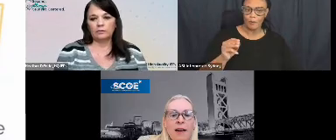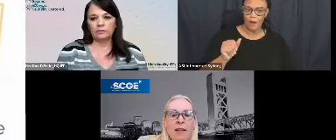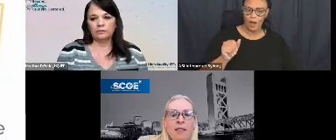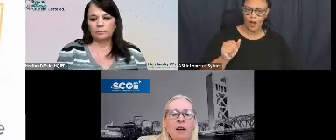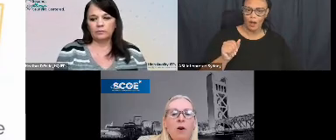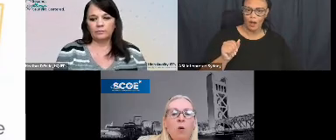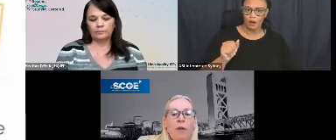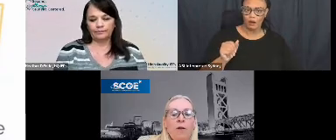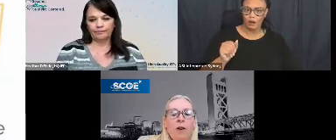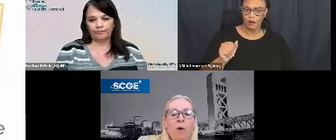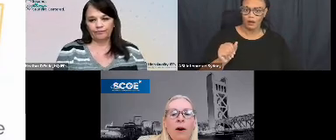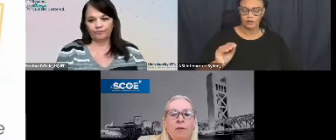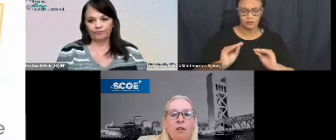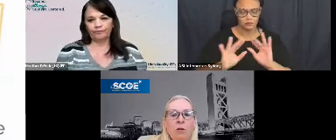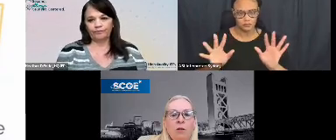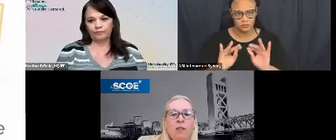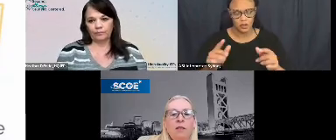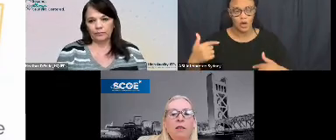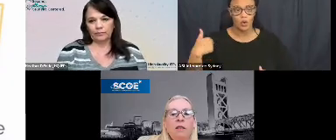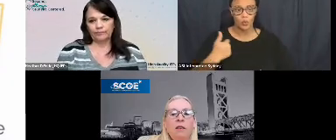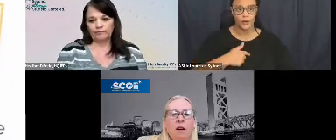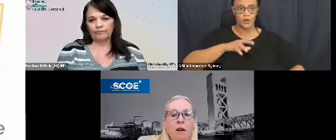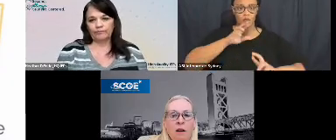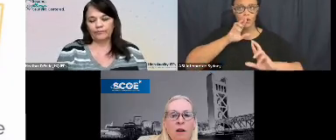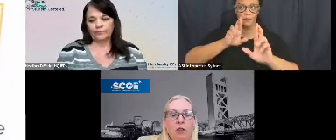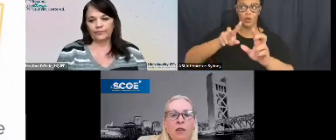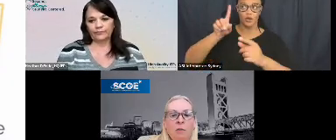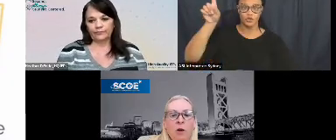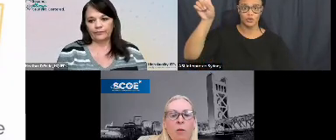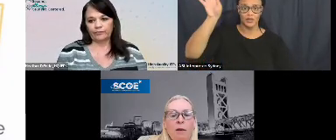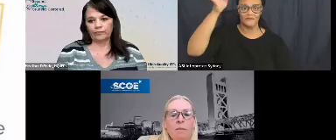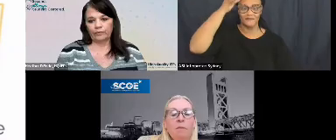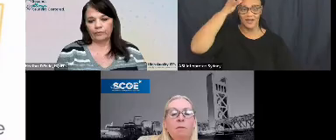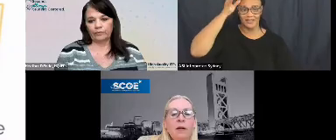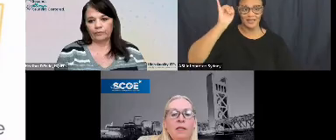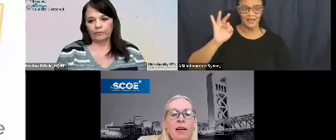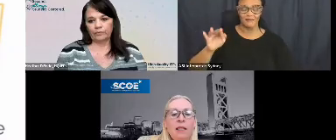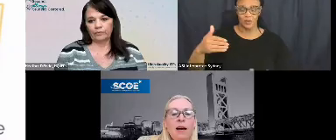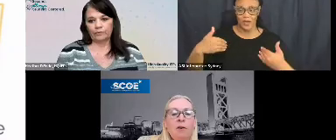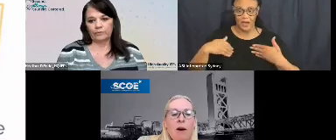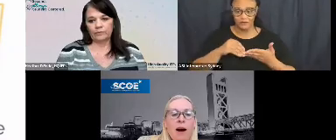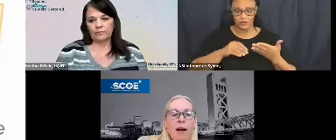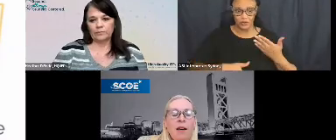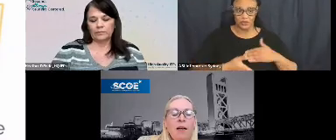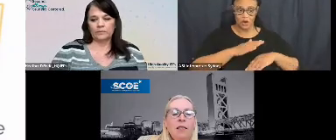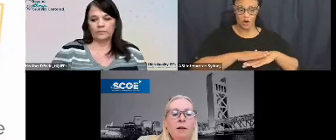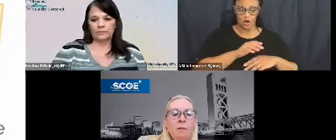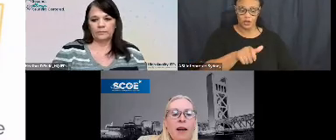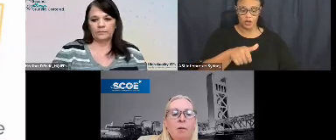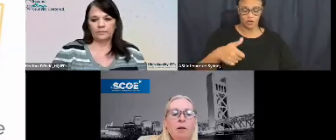to the feds whether or not we have students on an alternate diploma, but states have a right to be